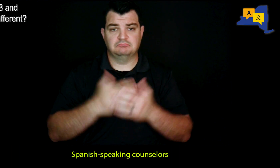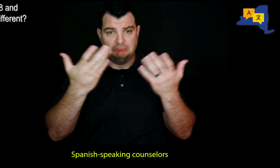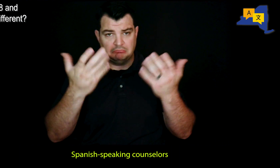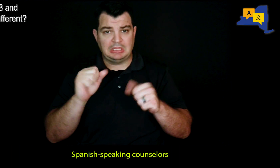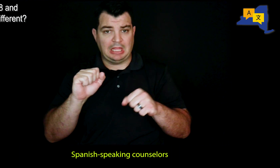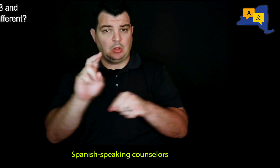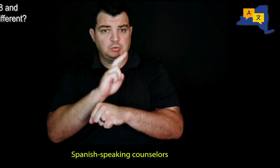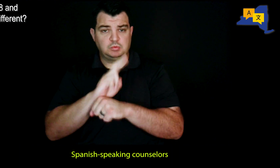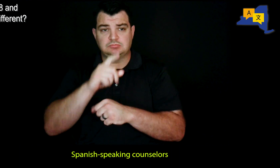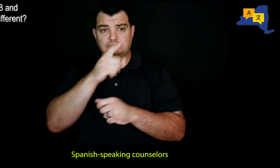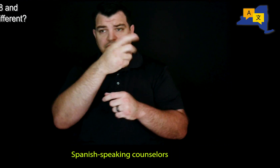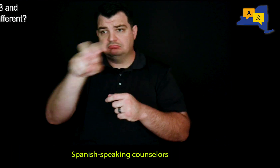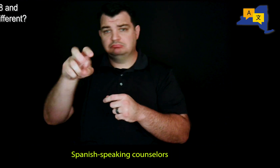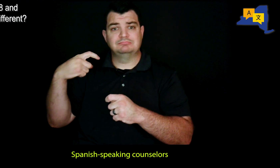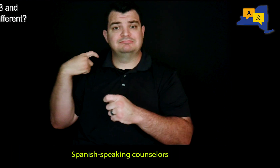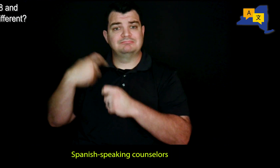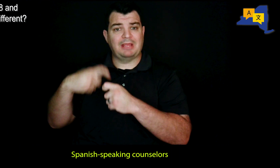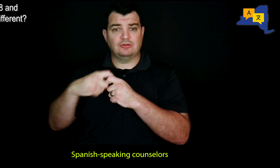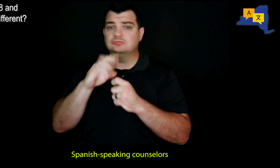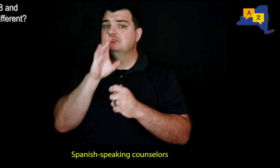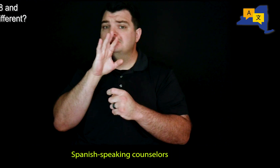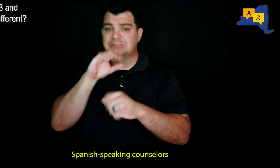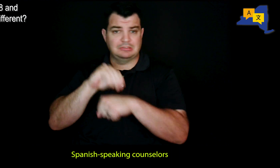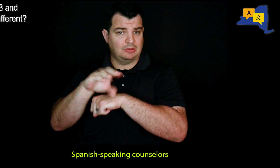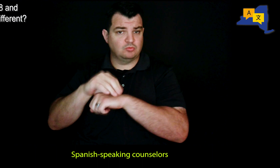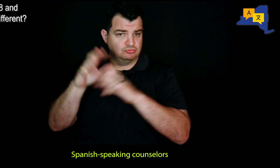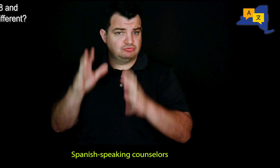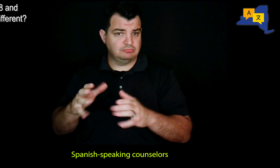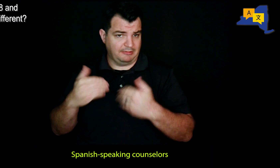Spanish-speaking counselors